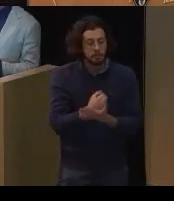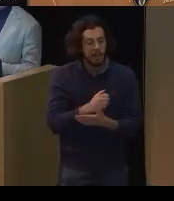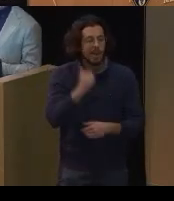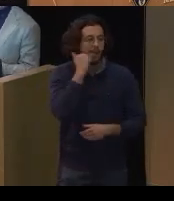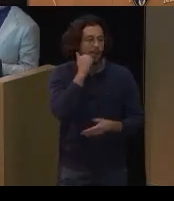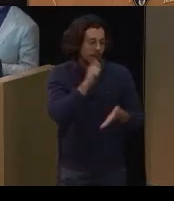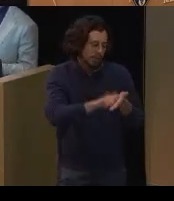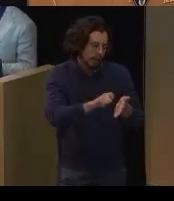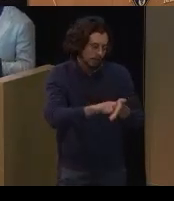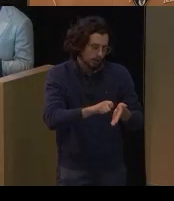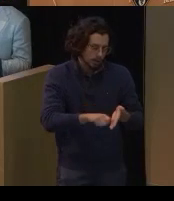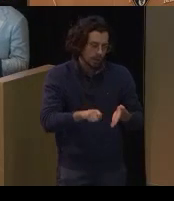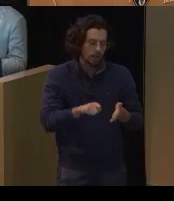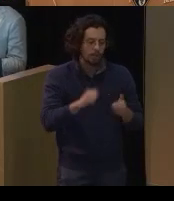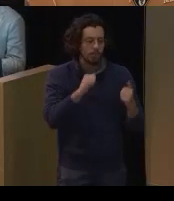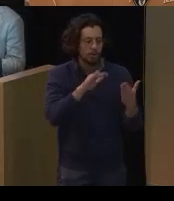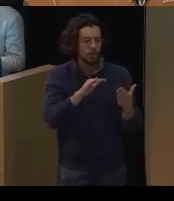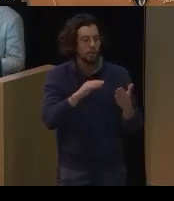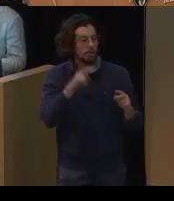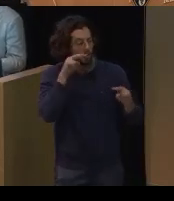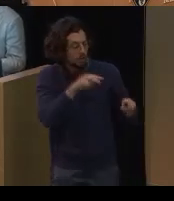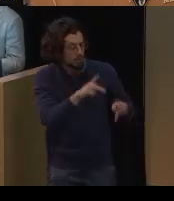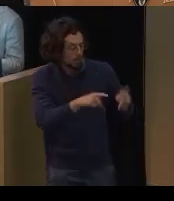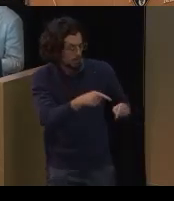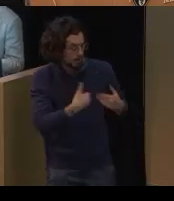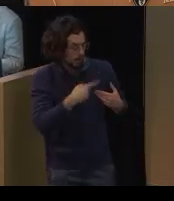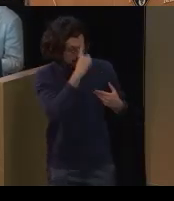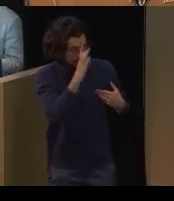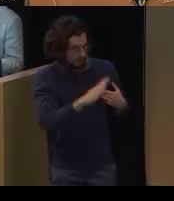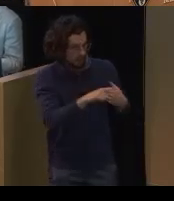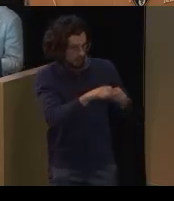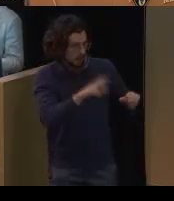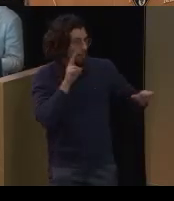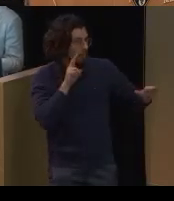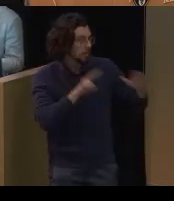how accurately people with schizophrenia can predict their future emotional experience